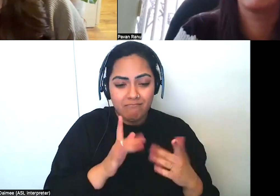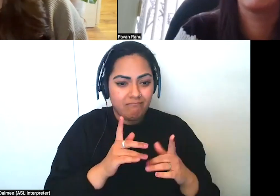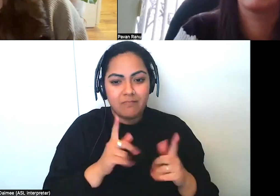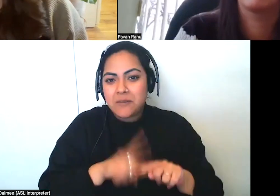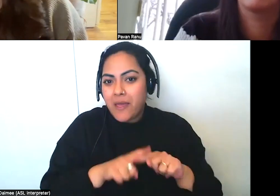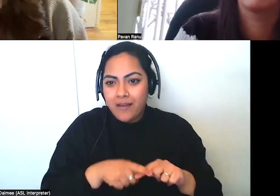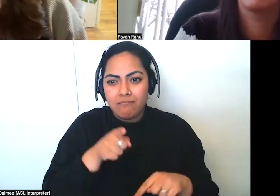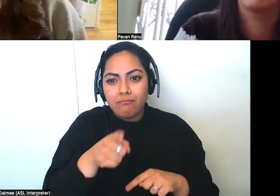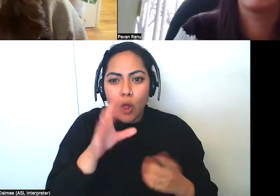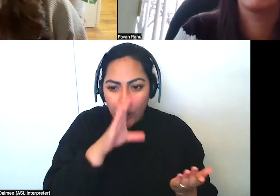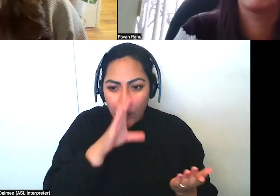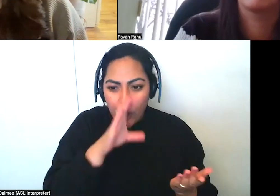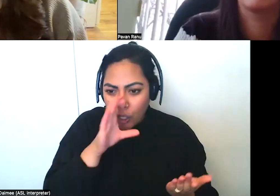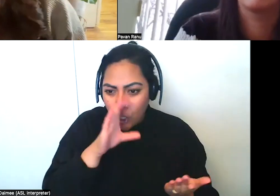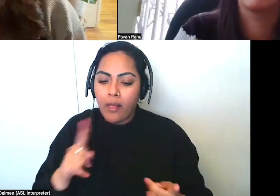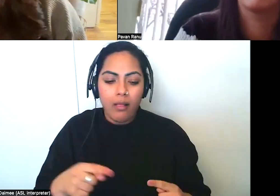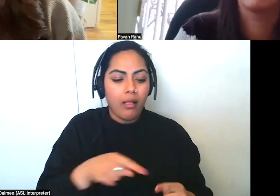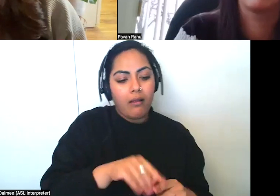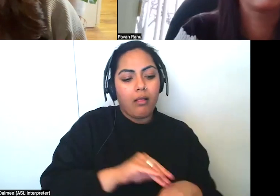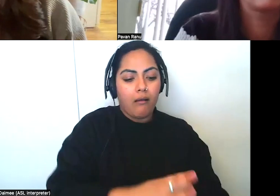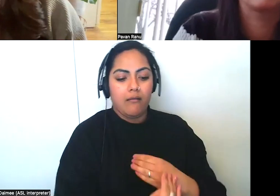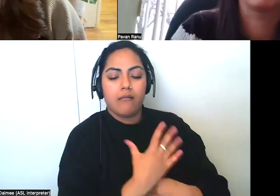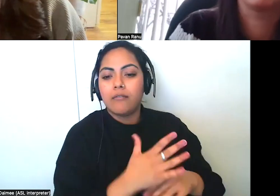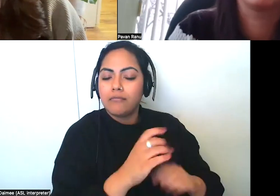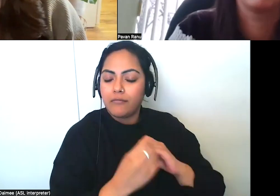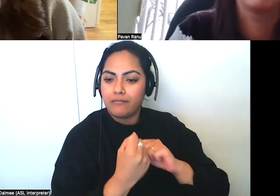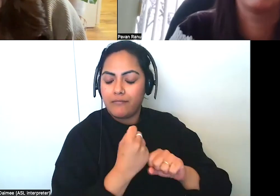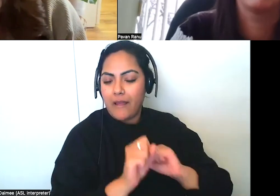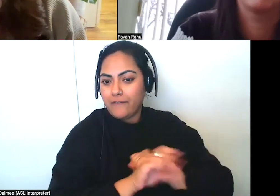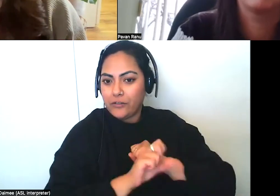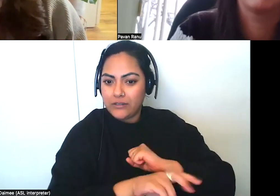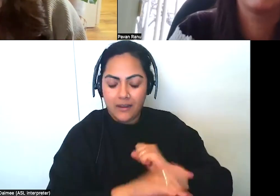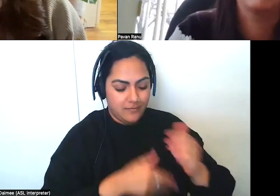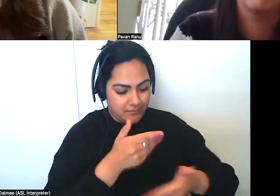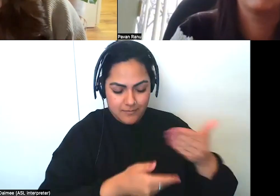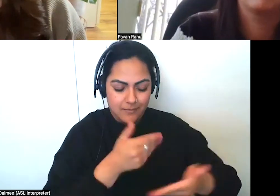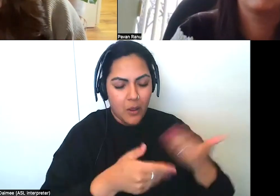I have a great question for you, Pavan. "Are you seeing the physical aesthetic of books and